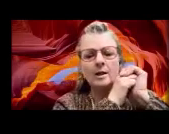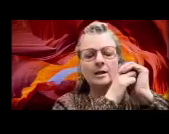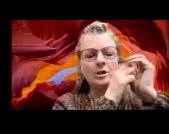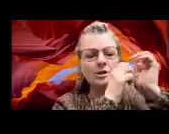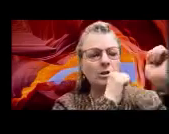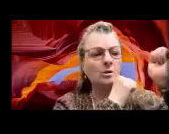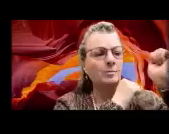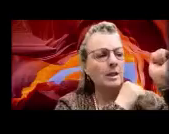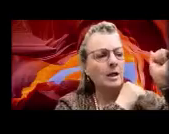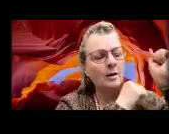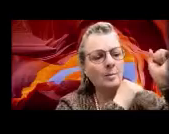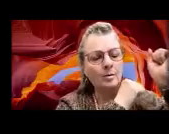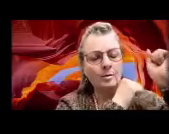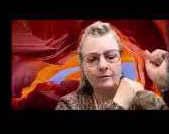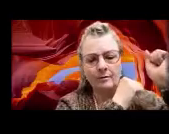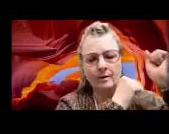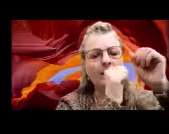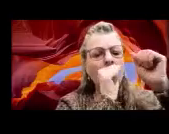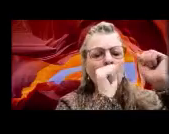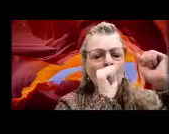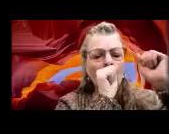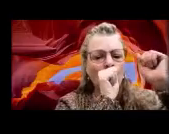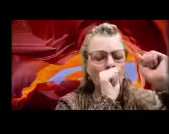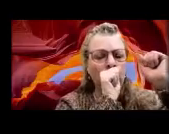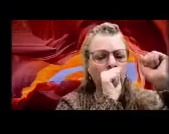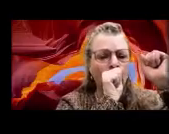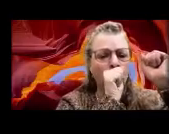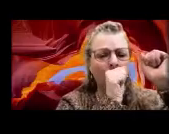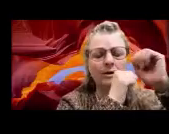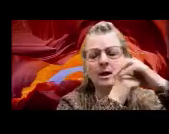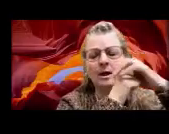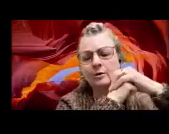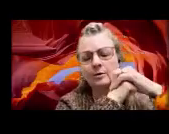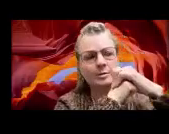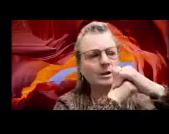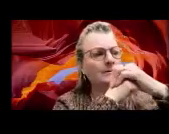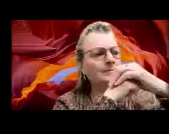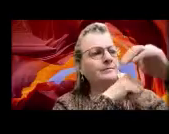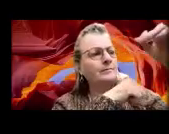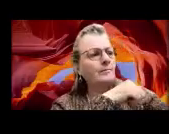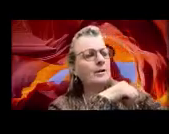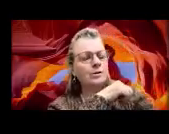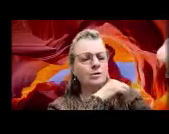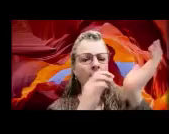like she'll be on the periphery of a lot of groups, she'll try